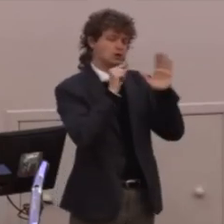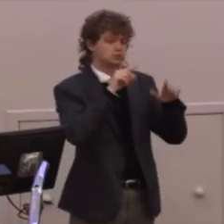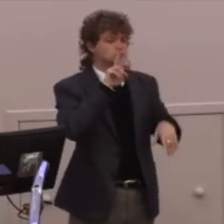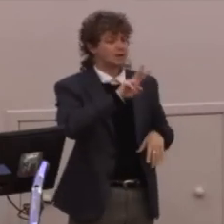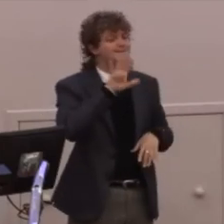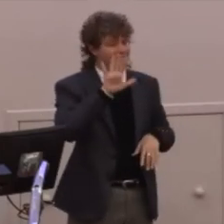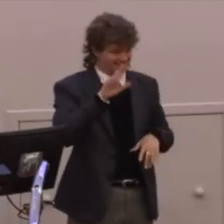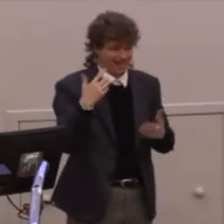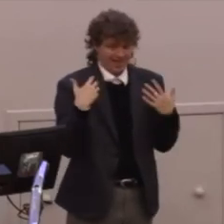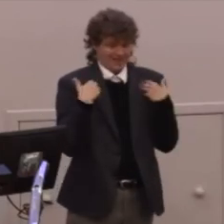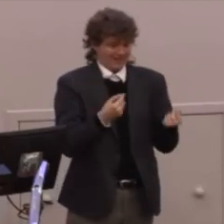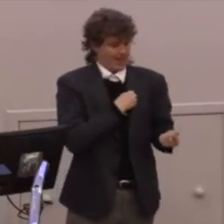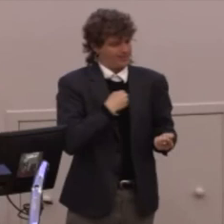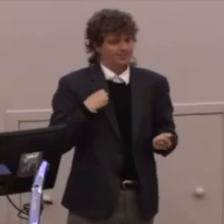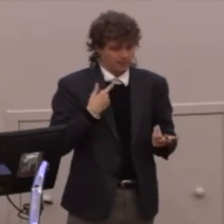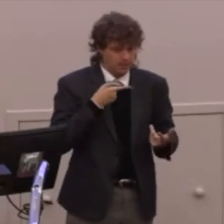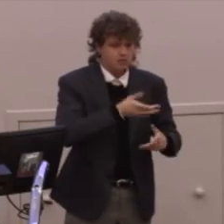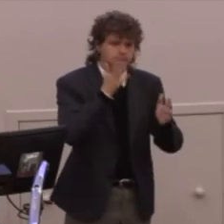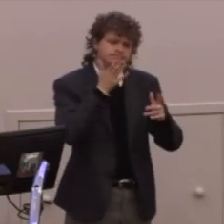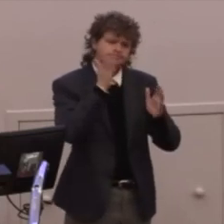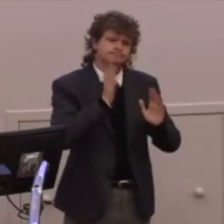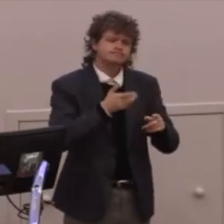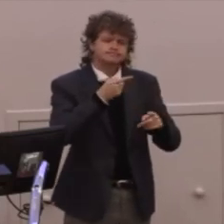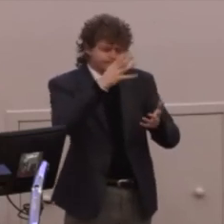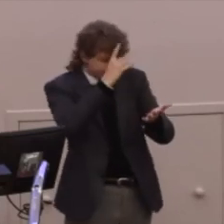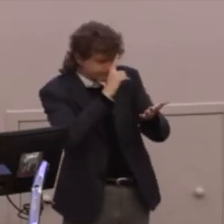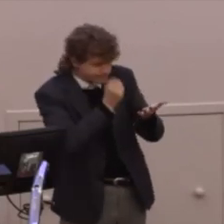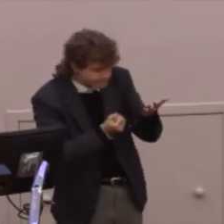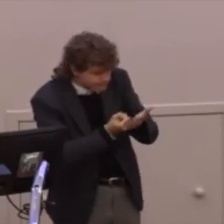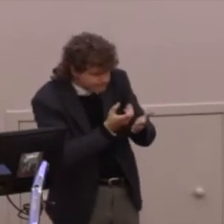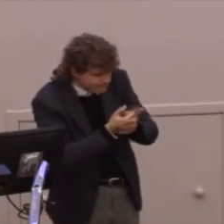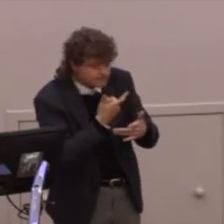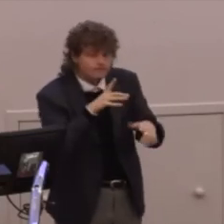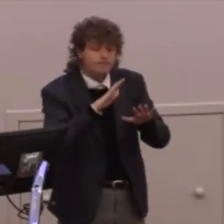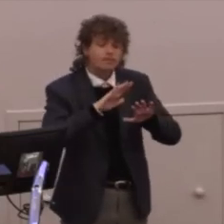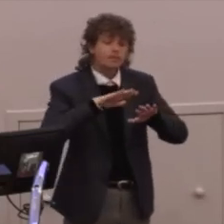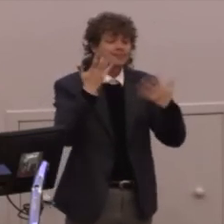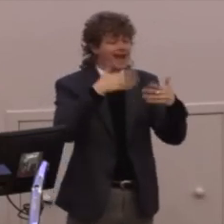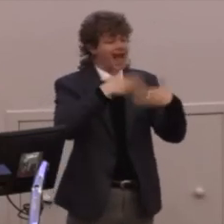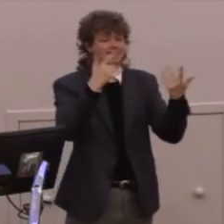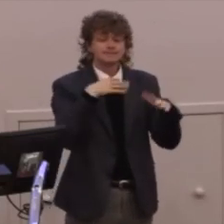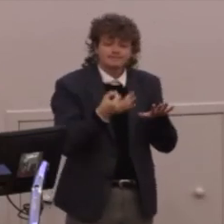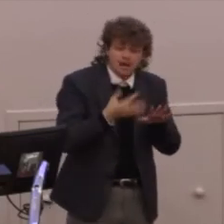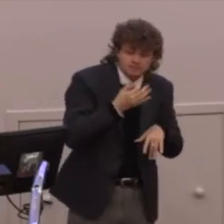Article 25, health, she should be given informed consent about any medical procedure on her